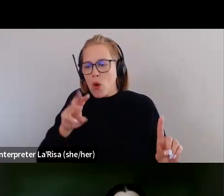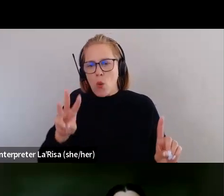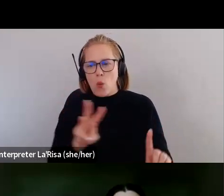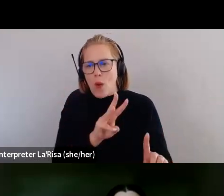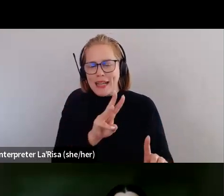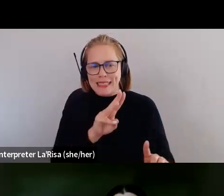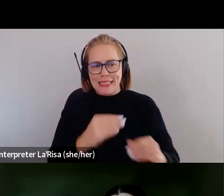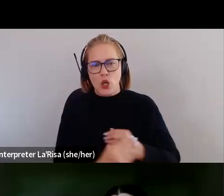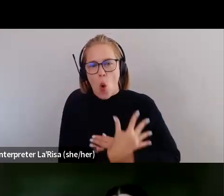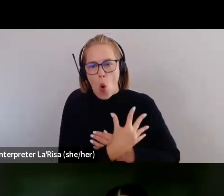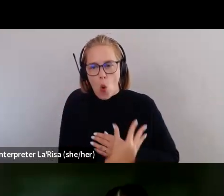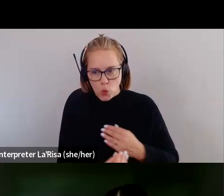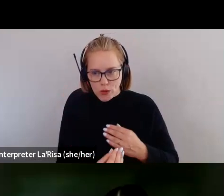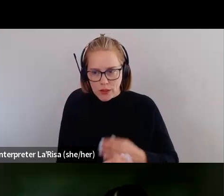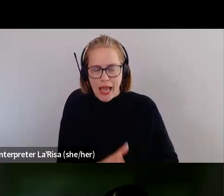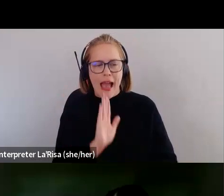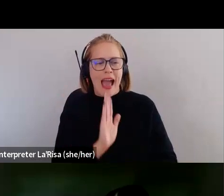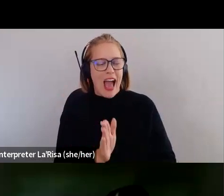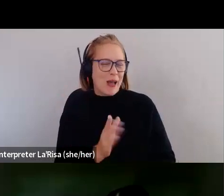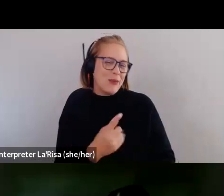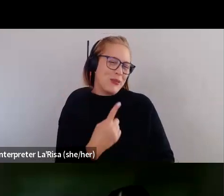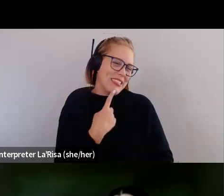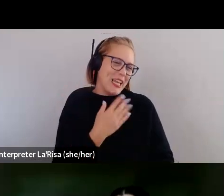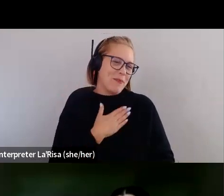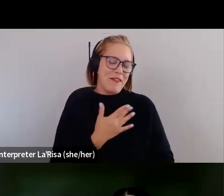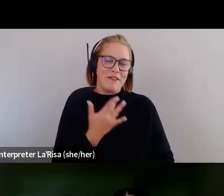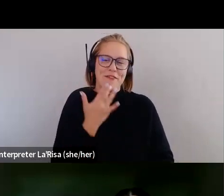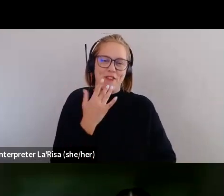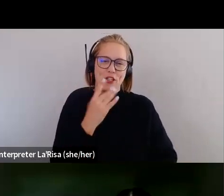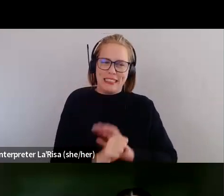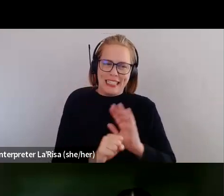: My name is Riley hurt and I use she/her pronouns and I am from the